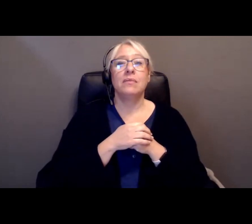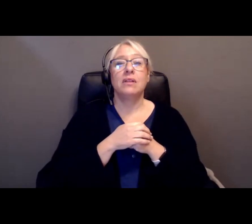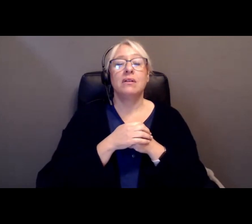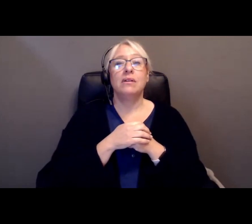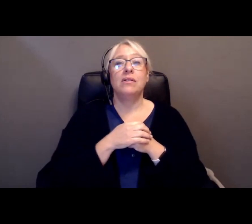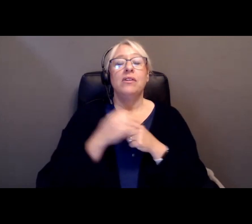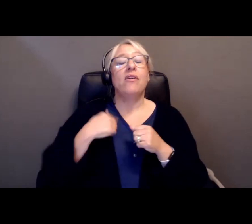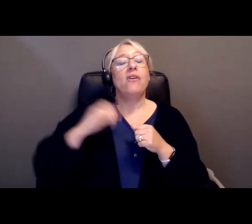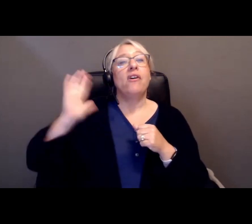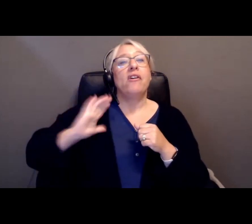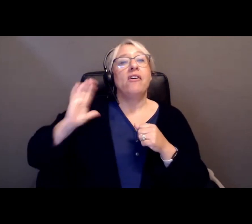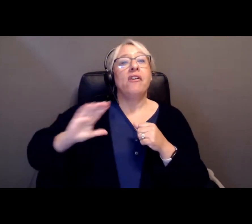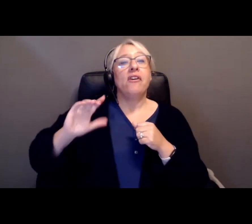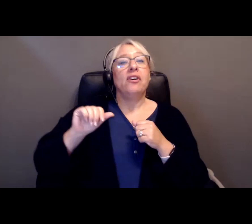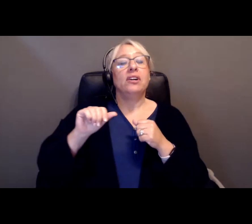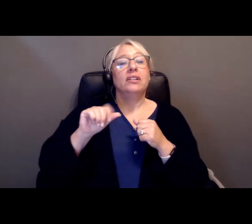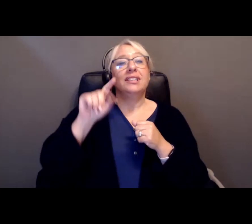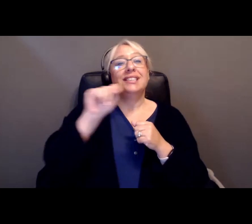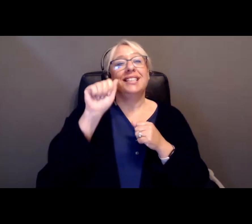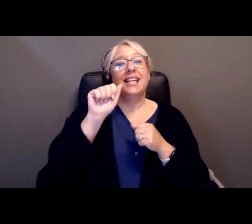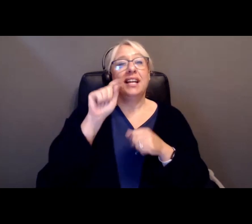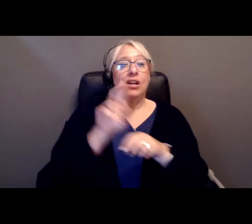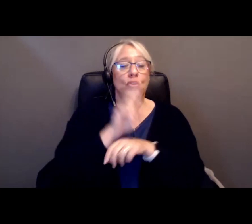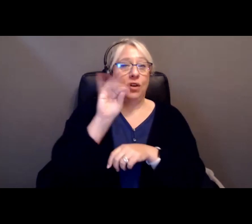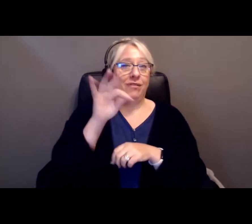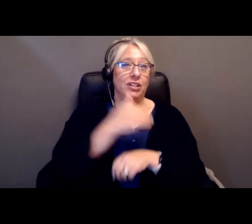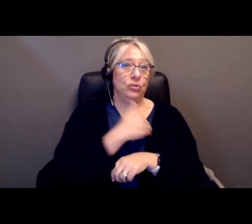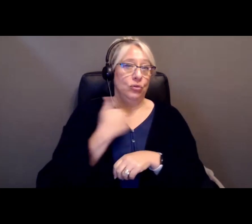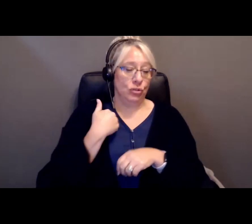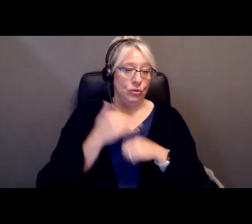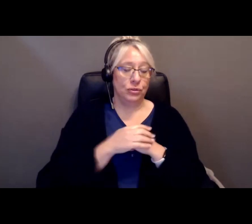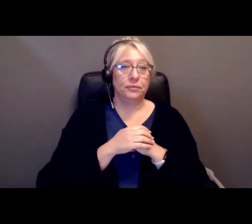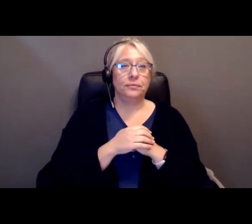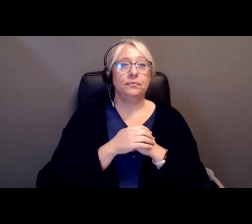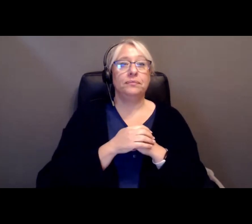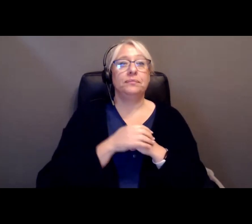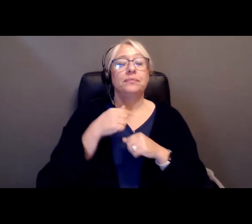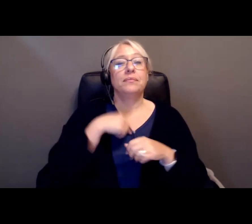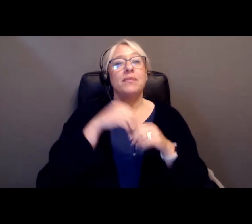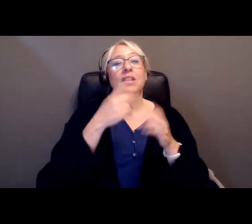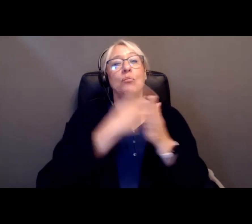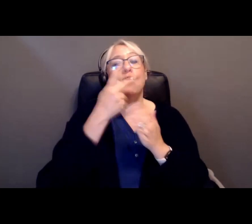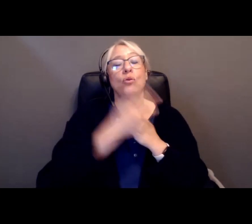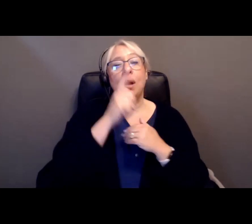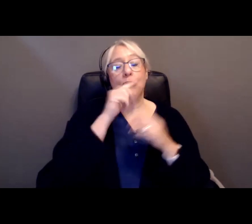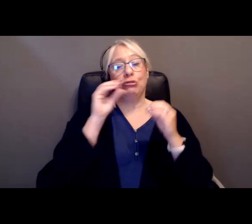to TA a course at UofT in the Women's Studies program that taught students how to differentiate